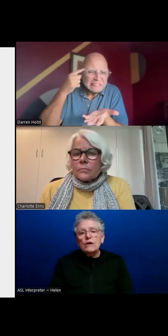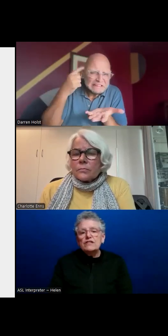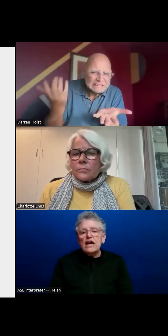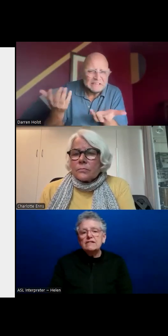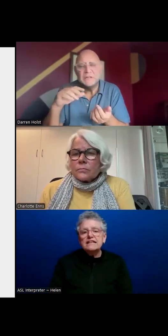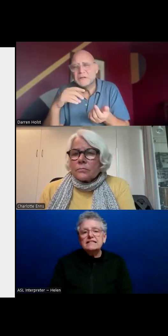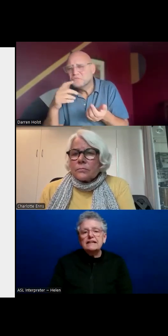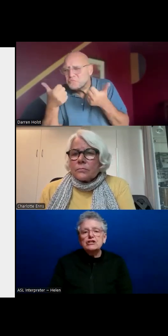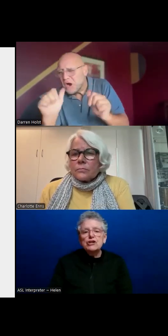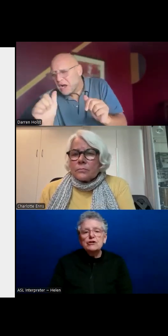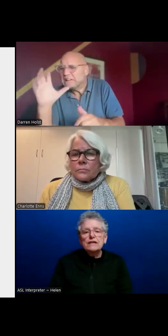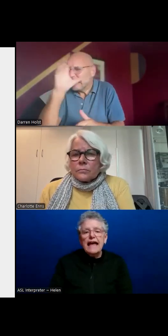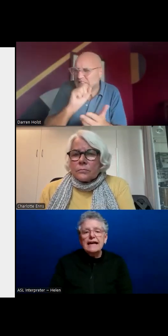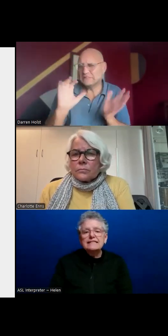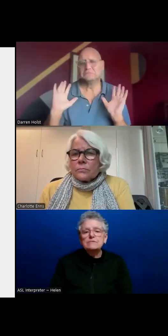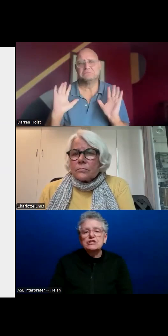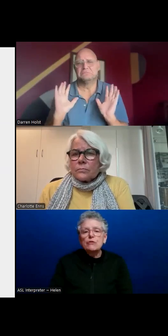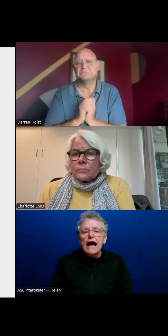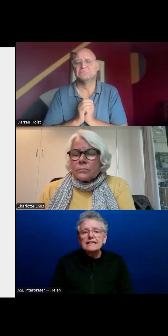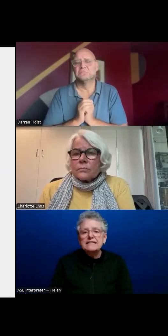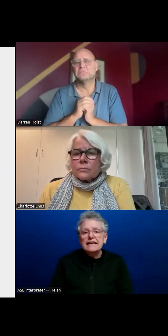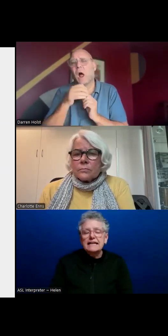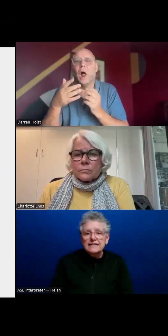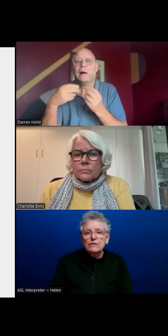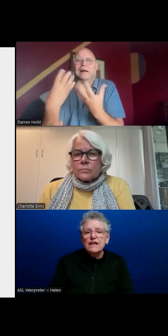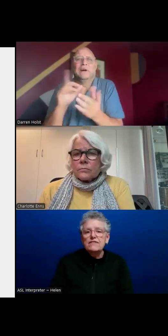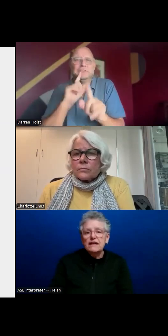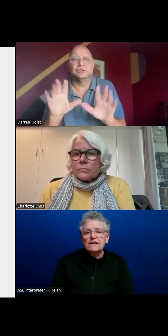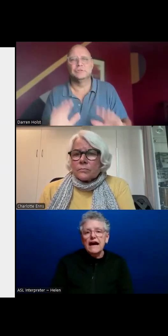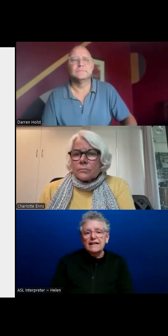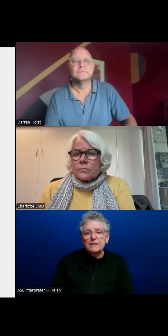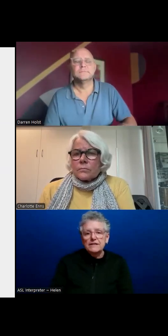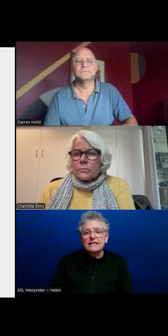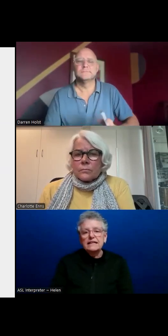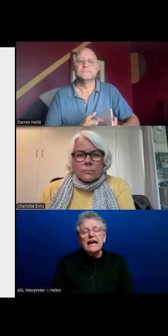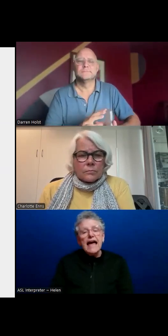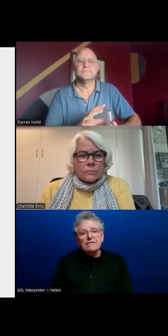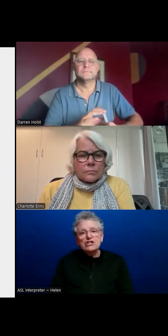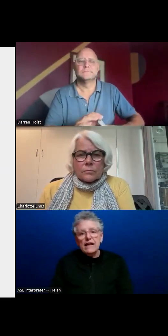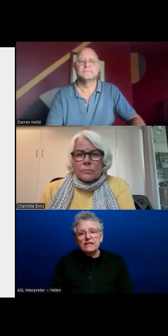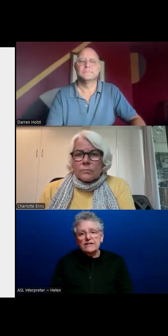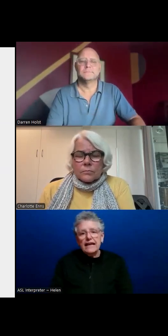So, you know, if the child isn't exactly sure, you could ask them to try and to take a guess what they think the item is, and have the child